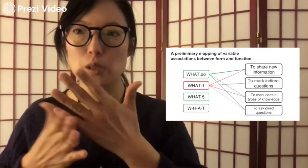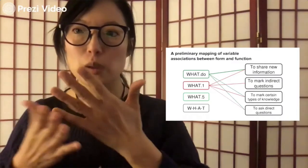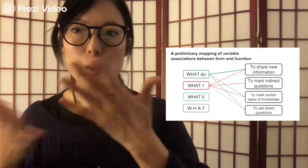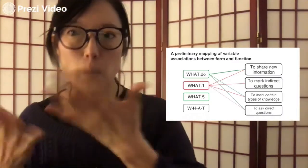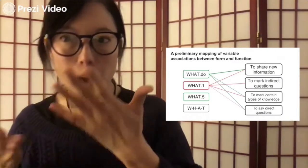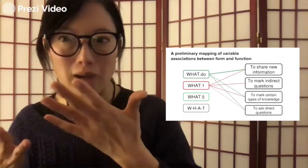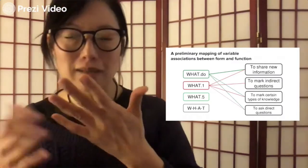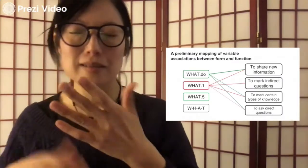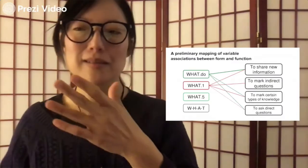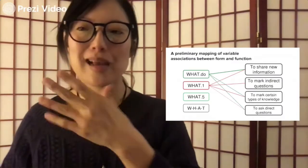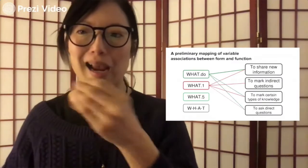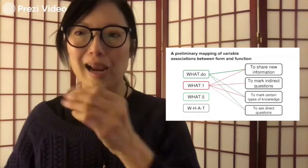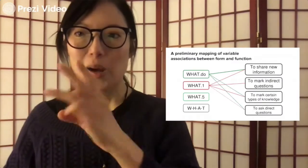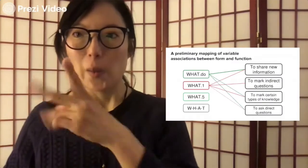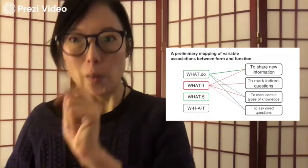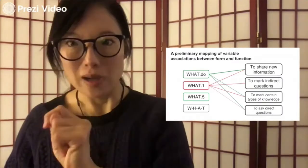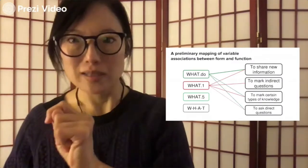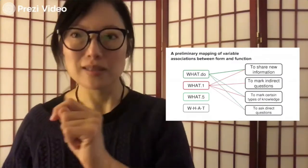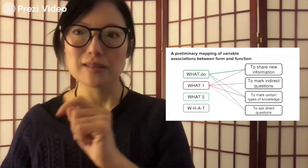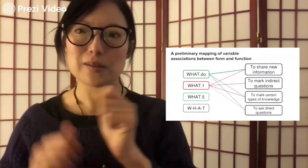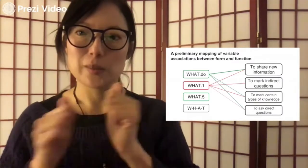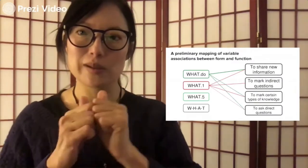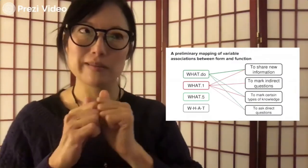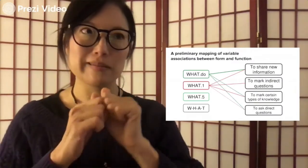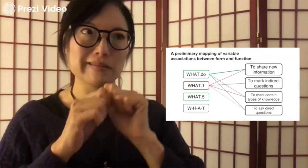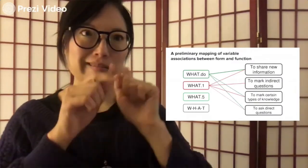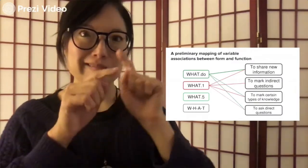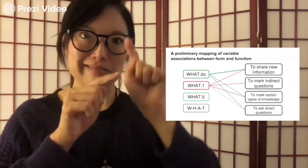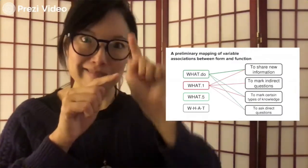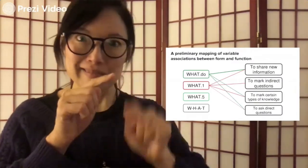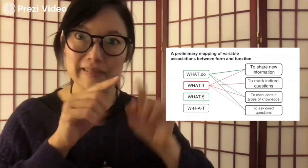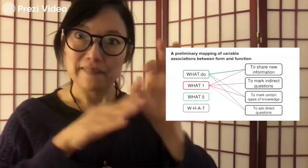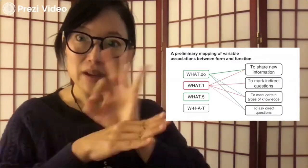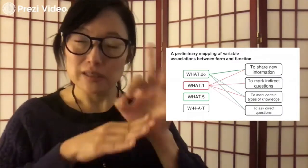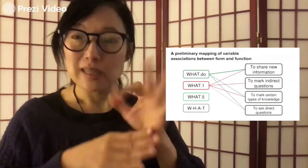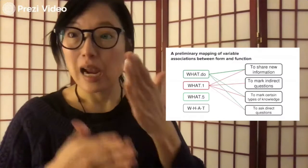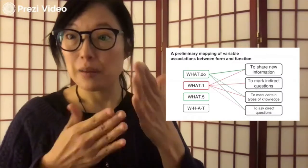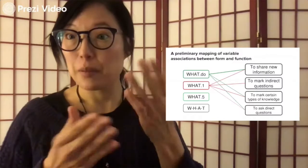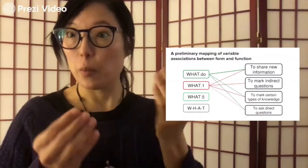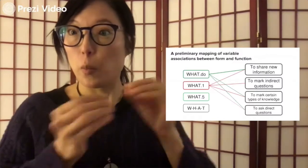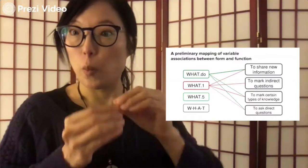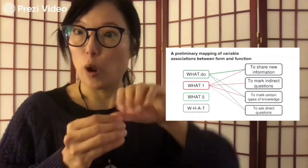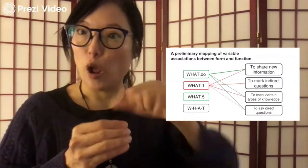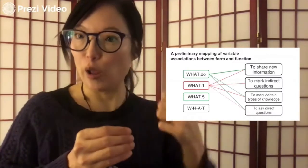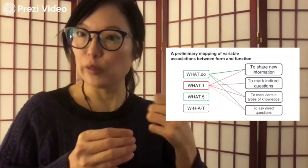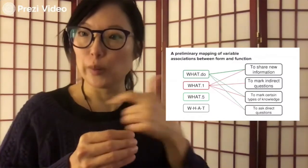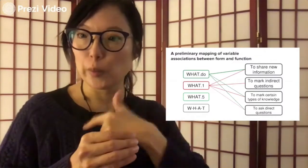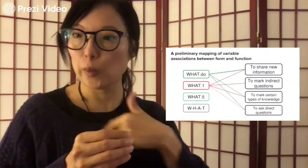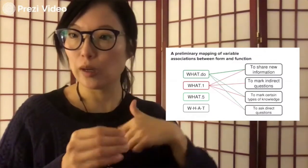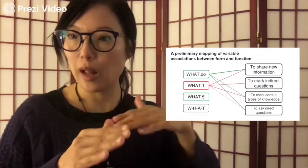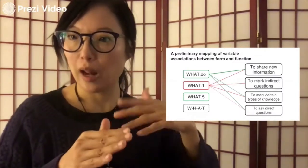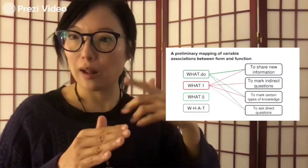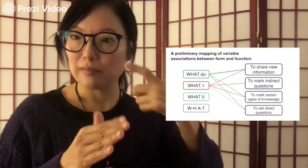the mapping between WHAT.5 and the #WHAT and those functions